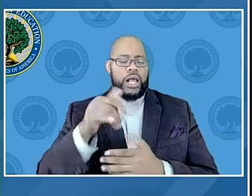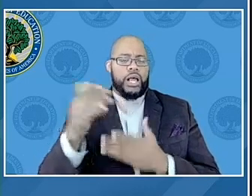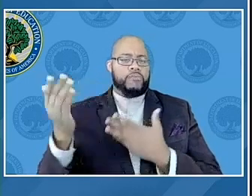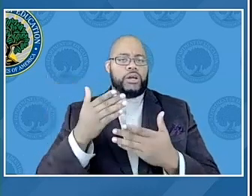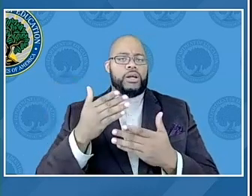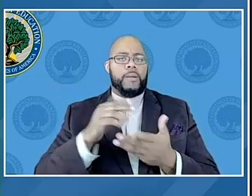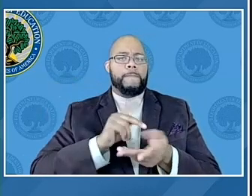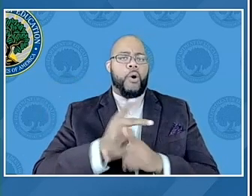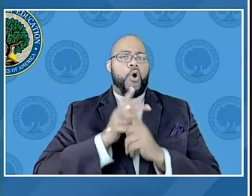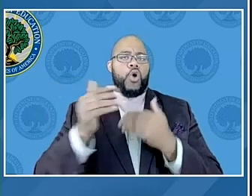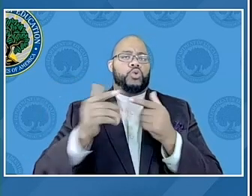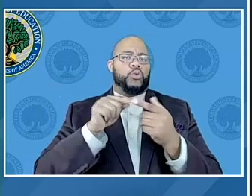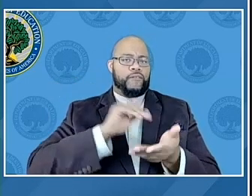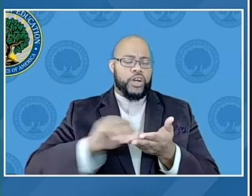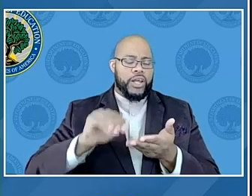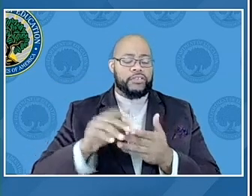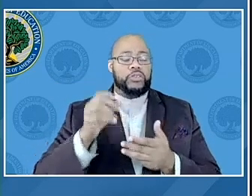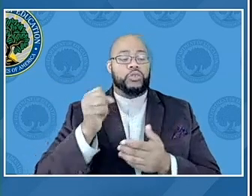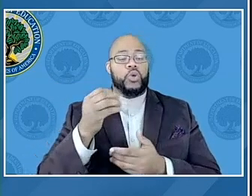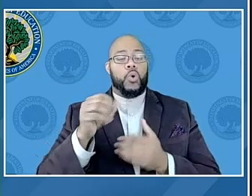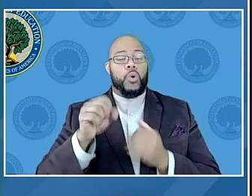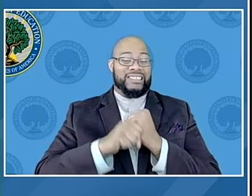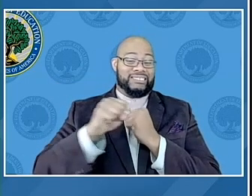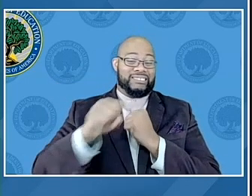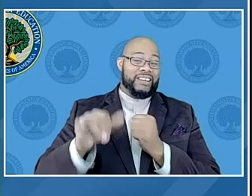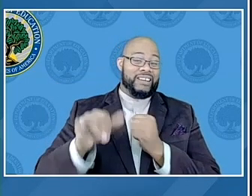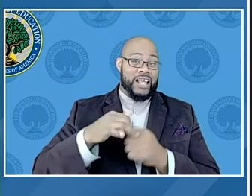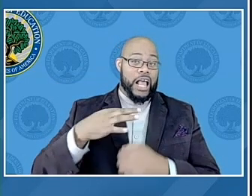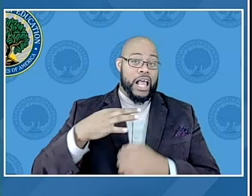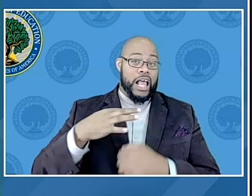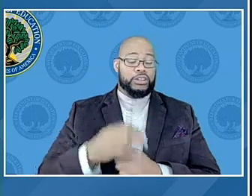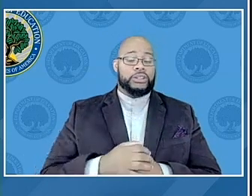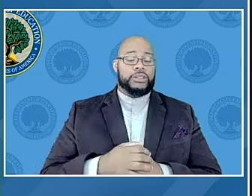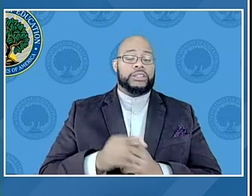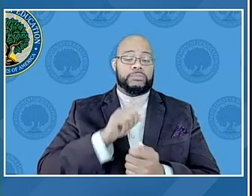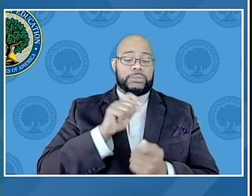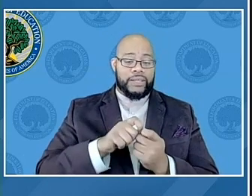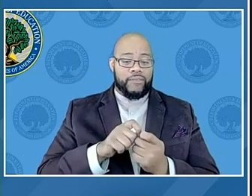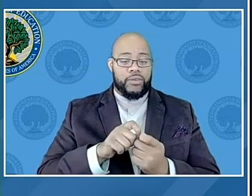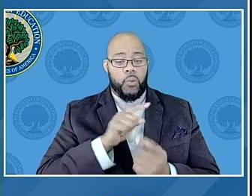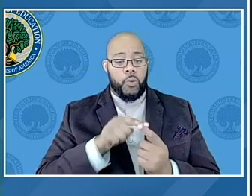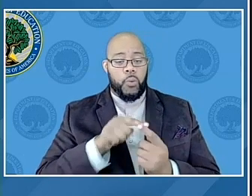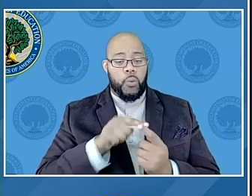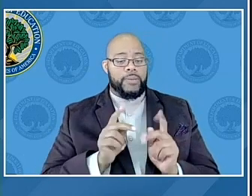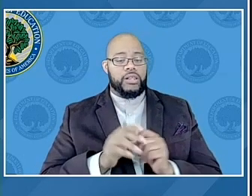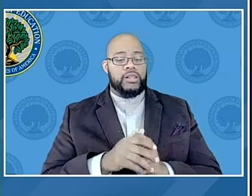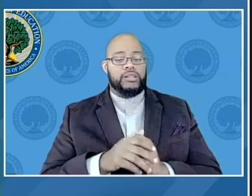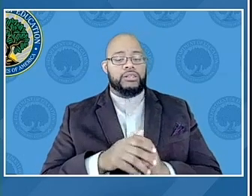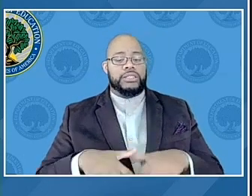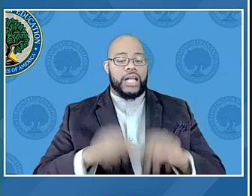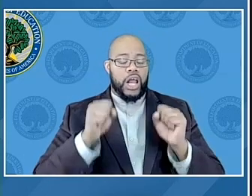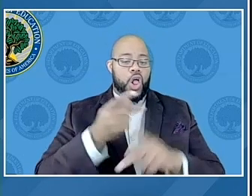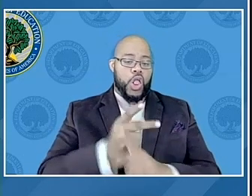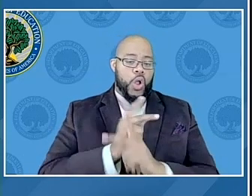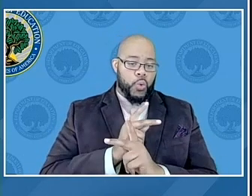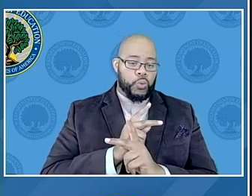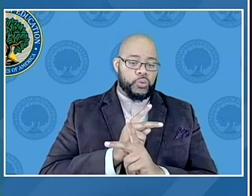And so by extending the eligibility, particularly when folks are taking out loans as parents to support their